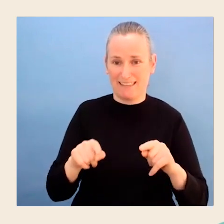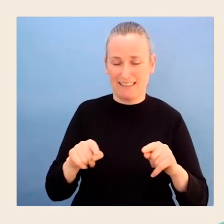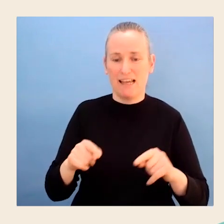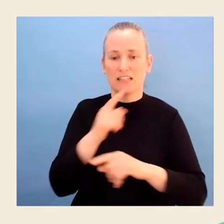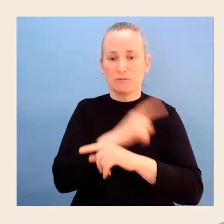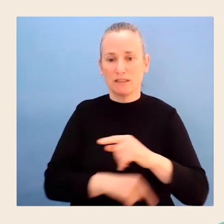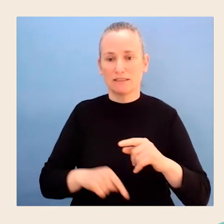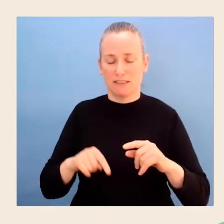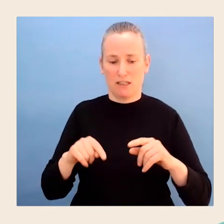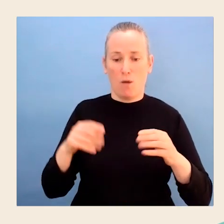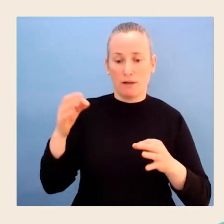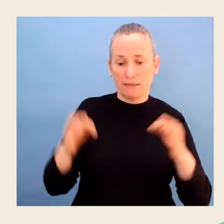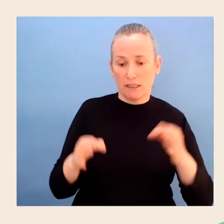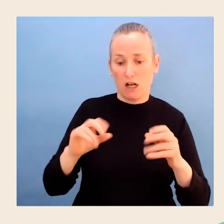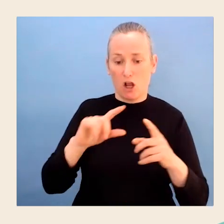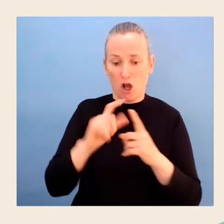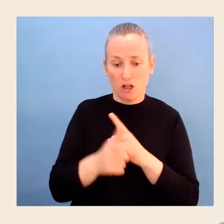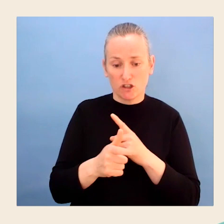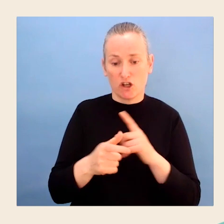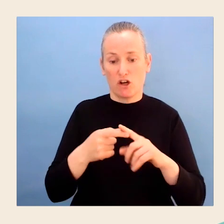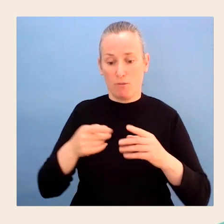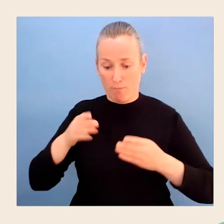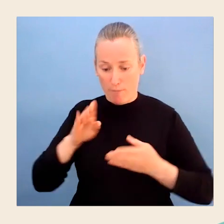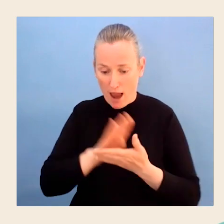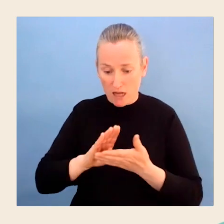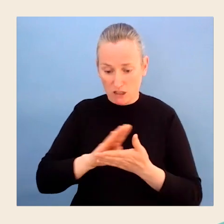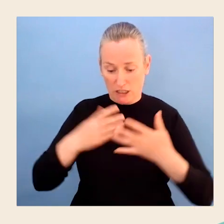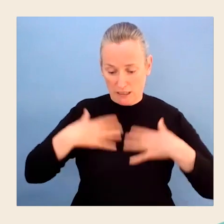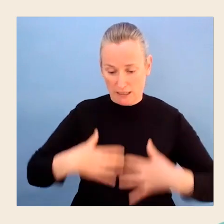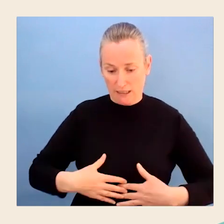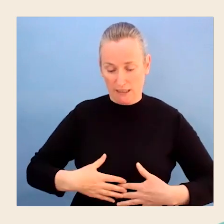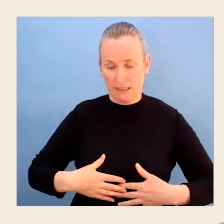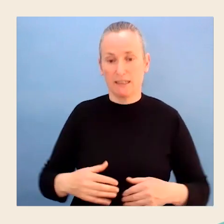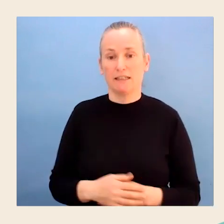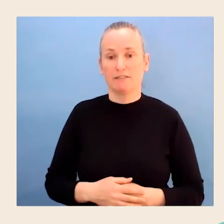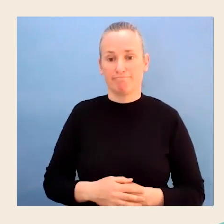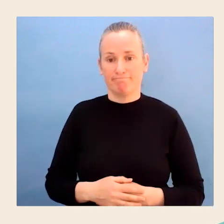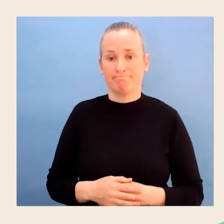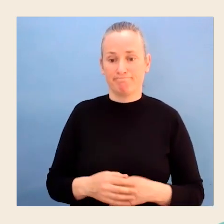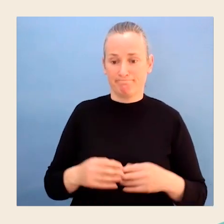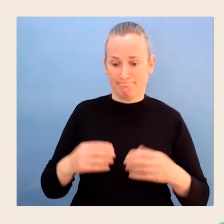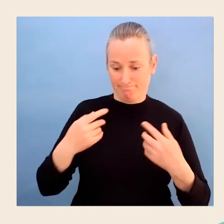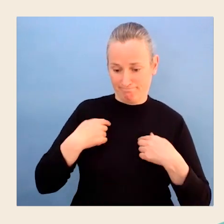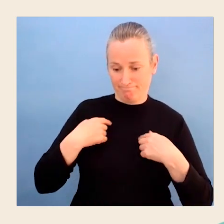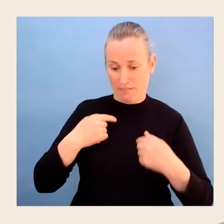Being visible and claiming a disabled identity brings as much risk as it brings pride."